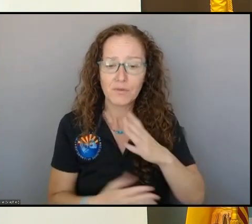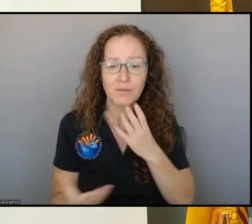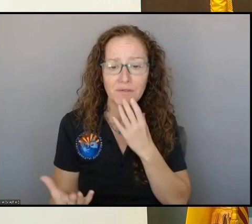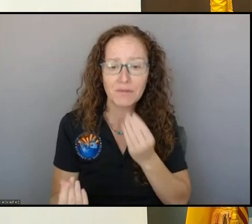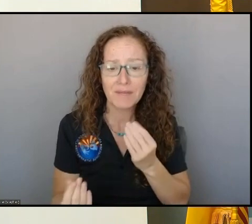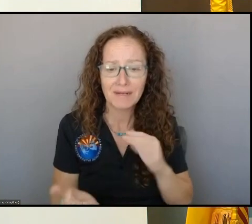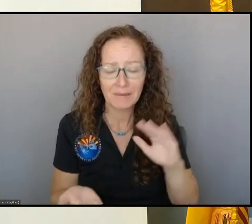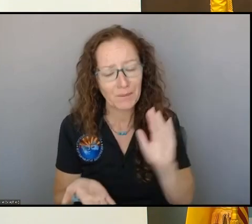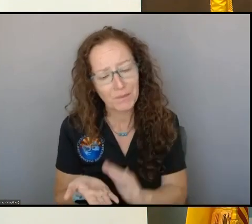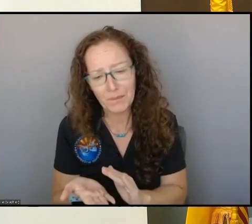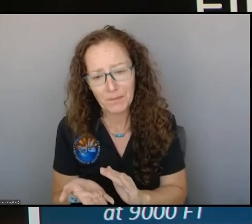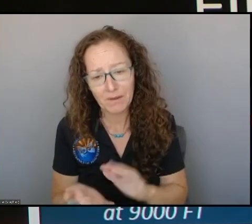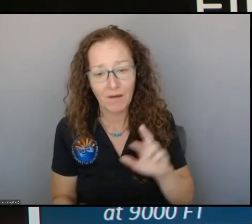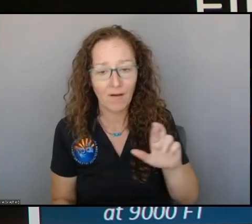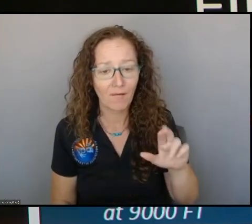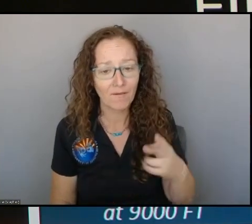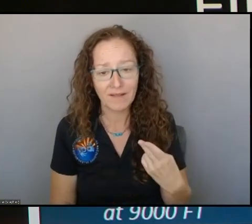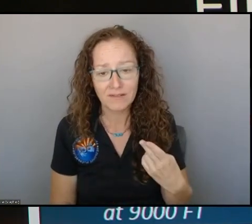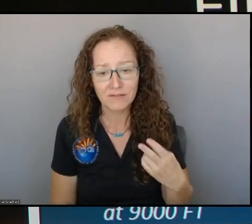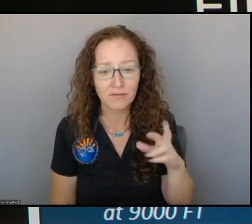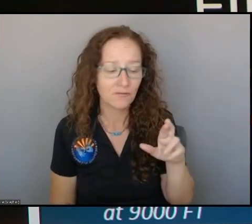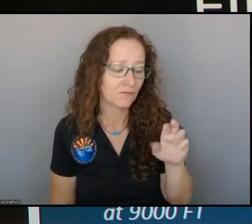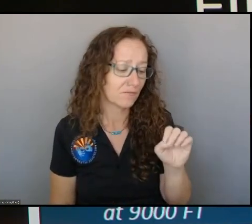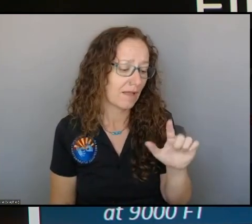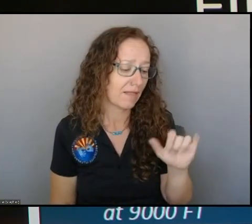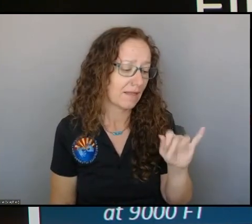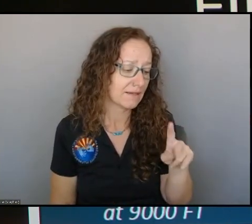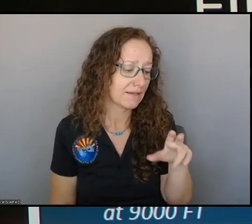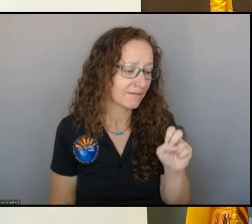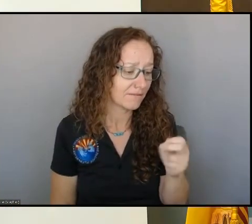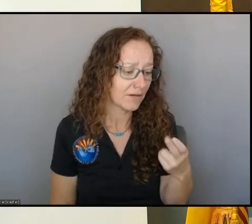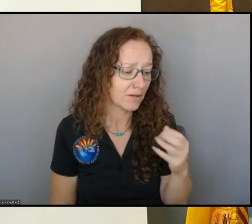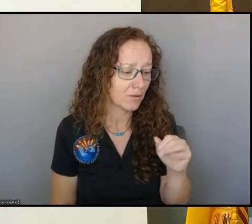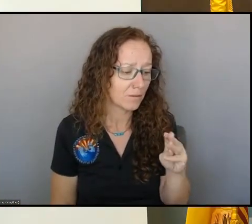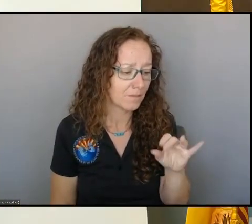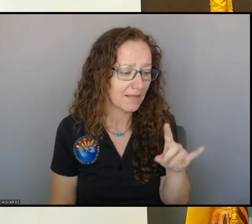a measure of the dryness or the wetness of the air. So zero,